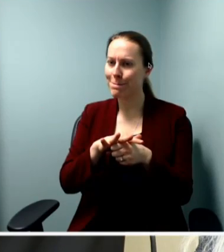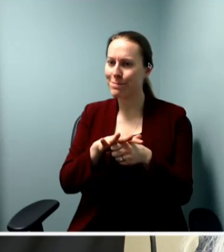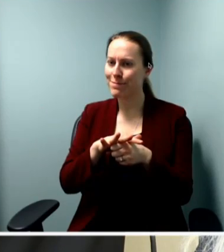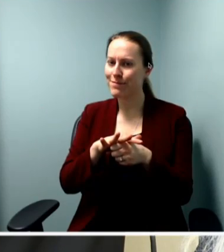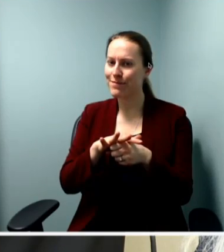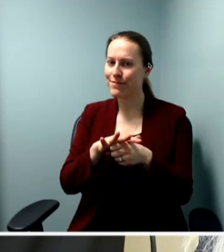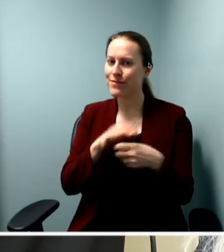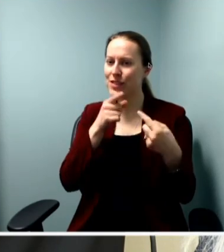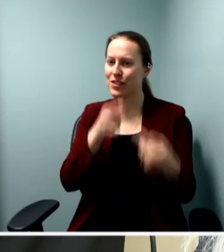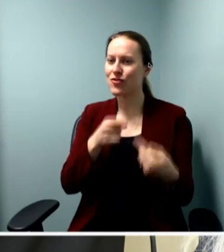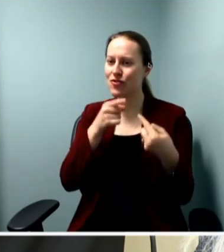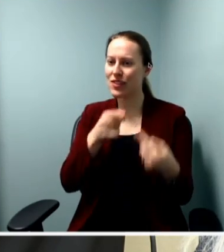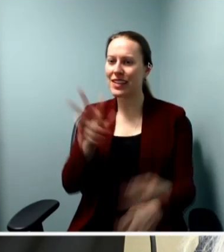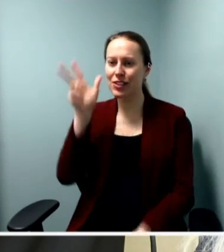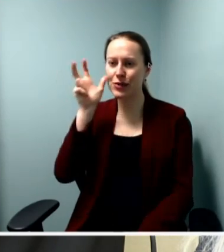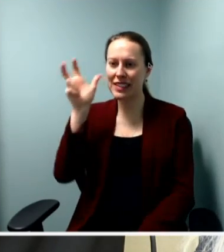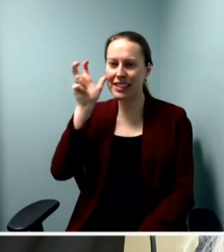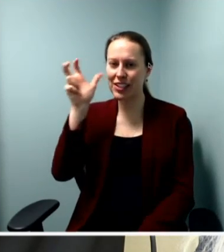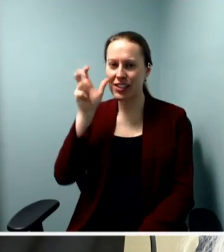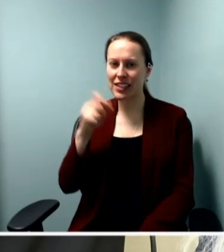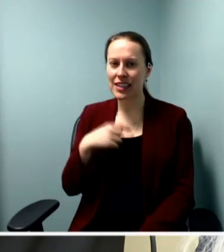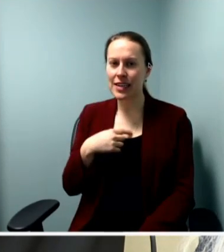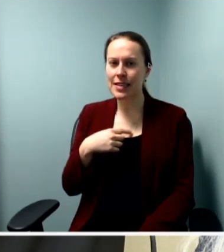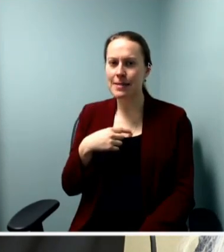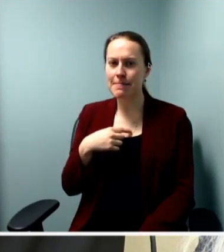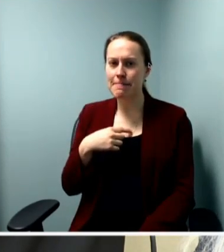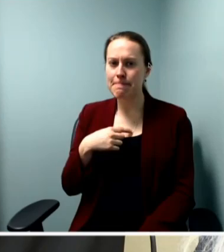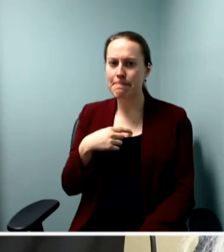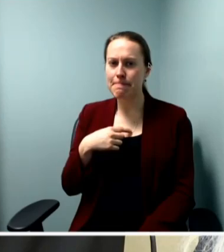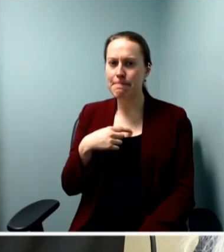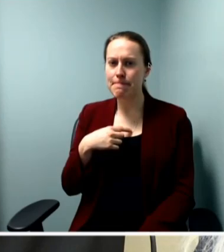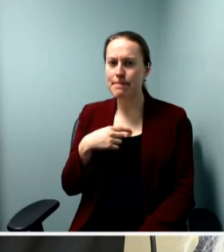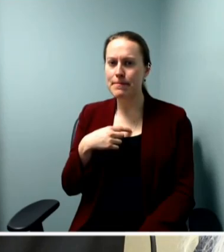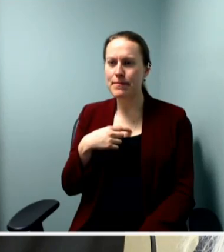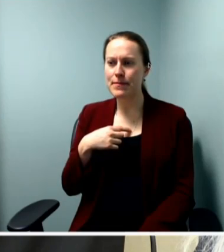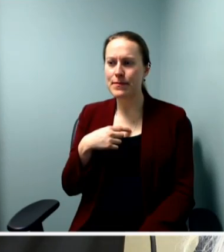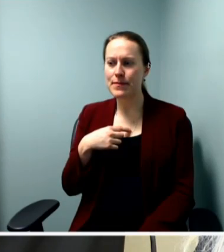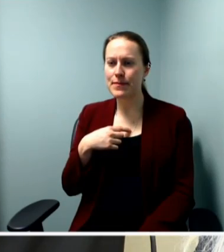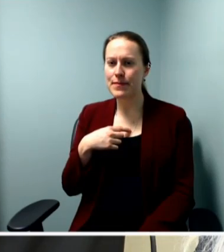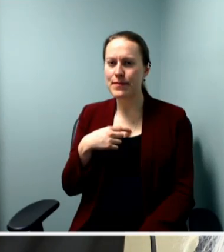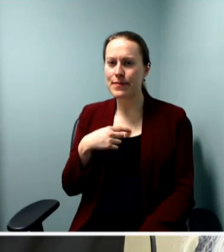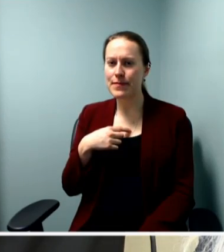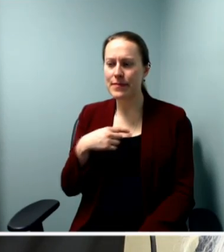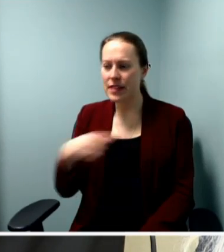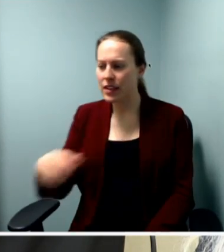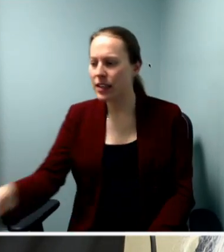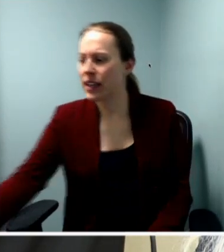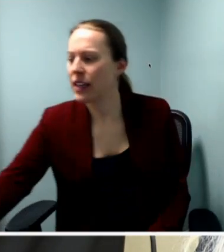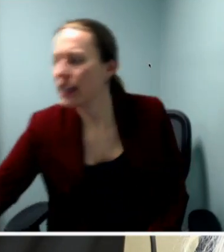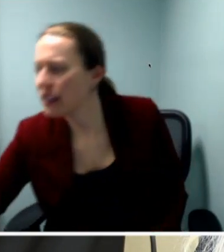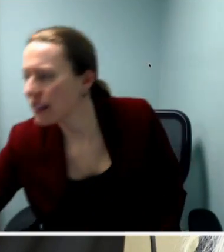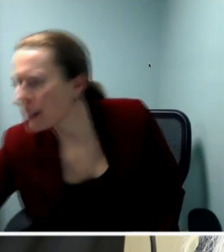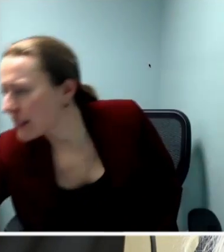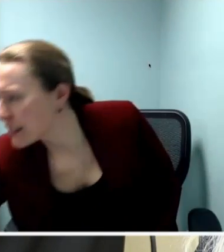Where you can use your creative adaptability to express your art. So, that's one of the reasons I came here today.